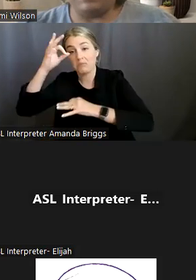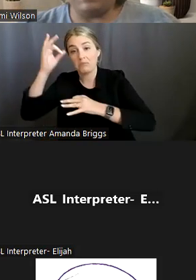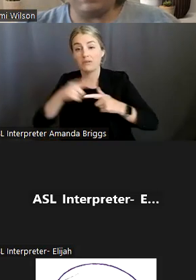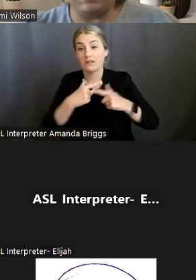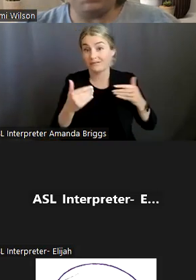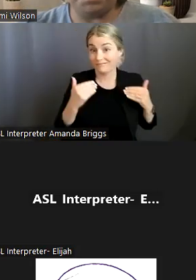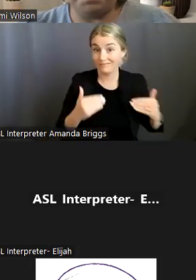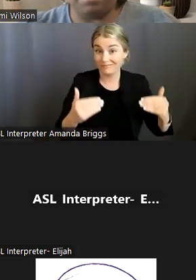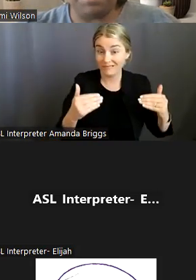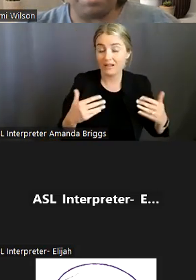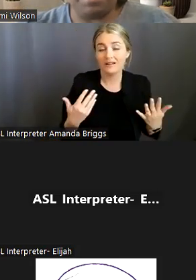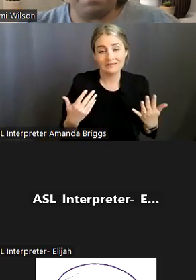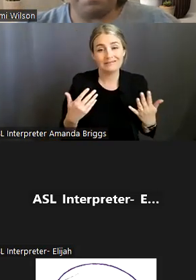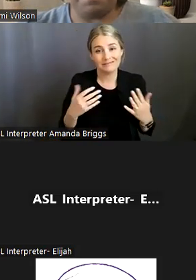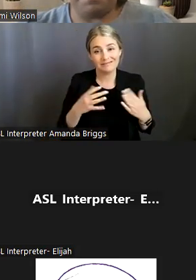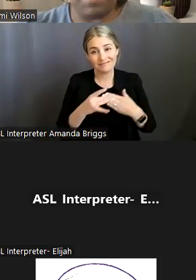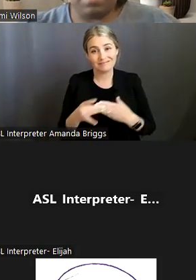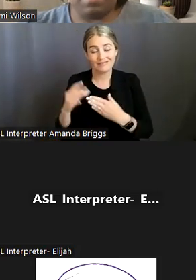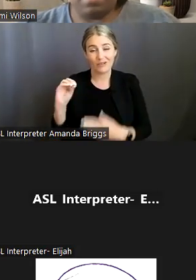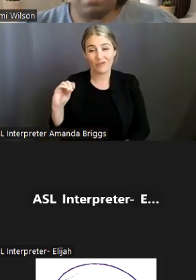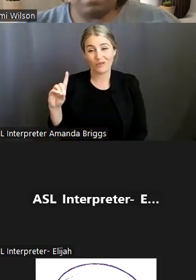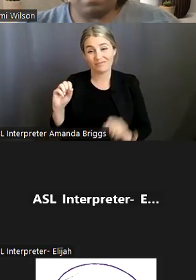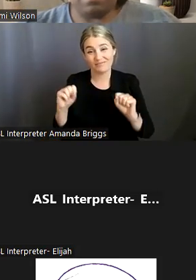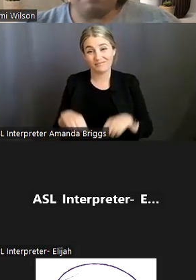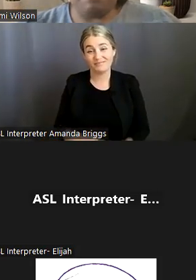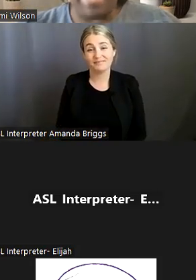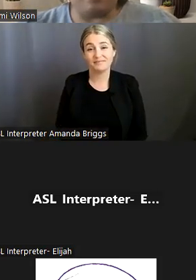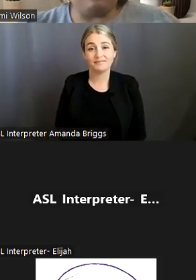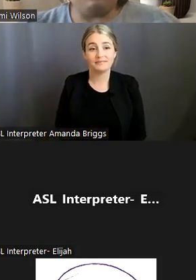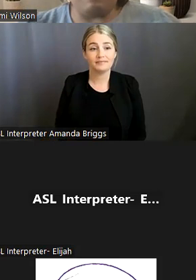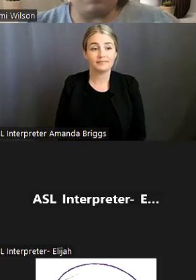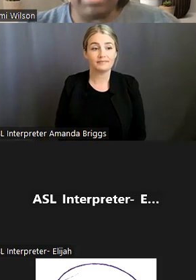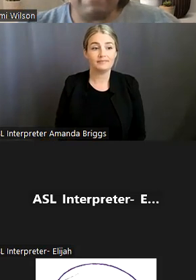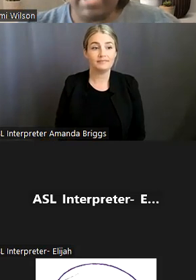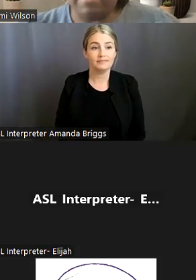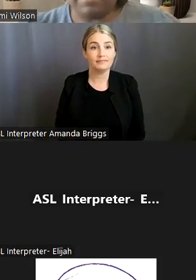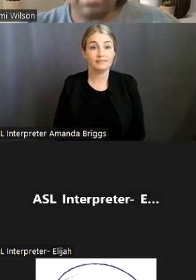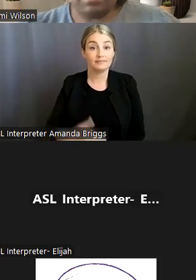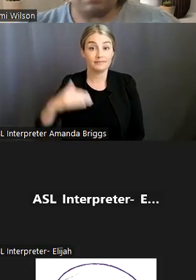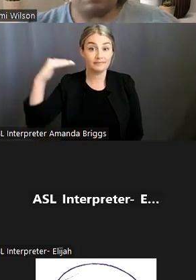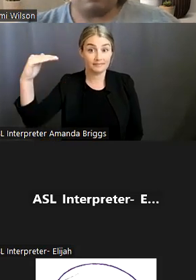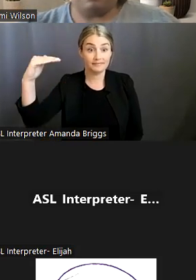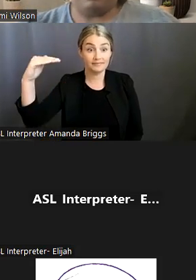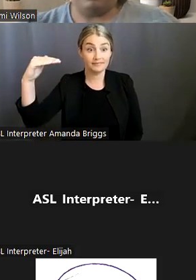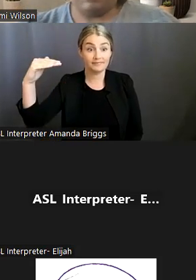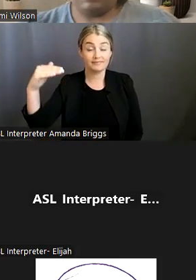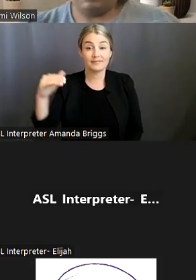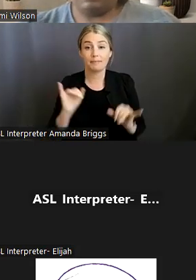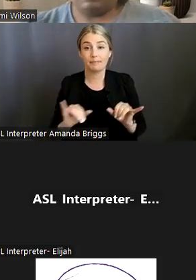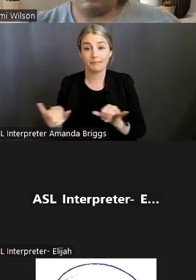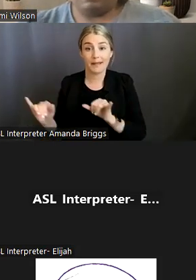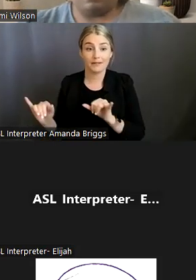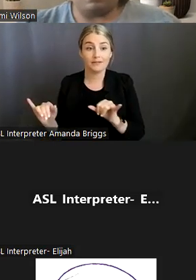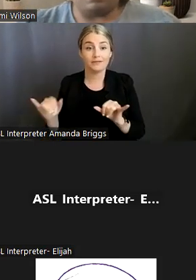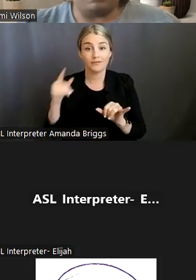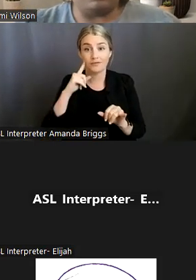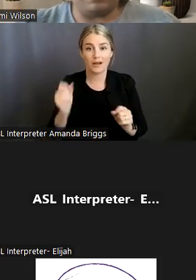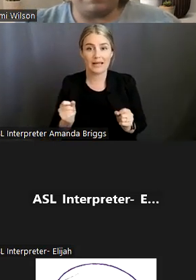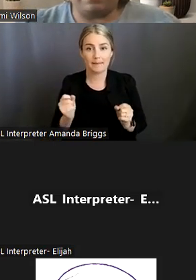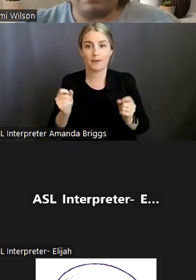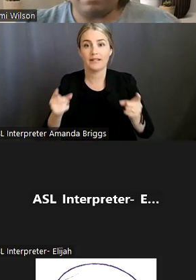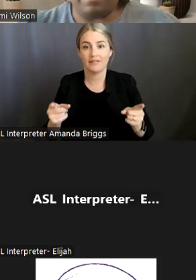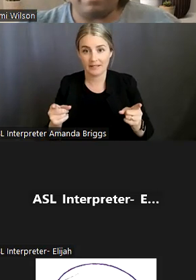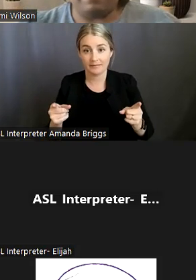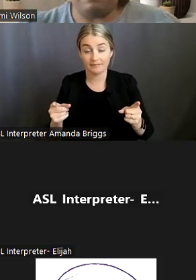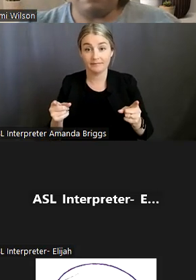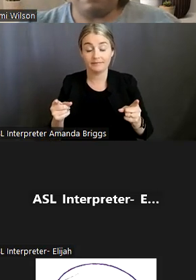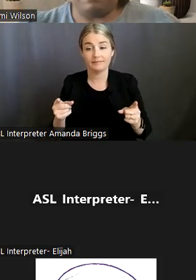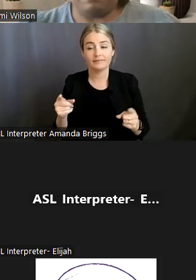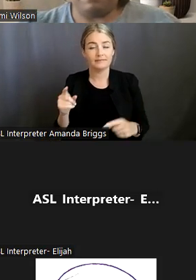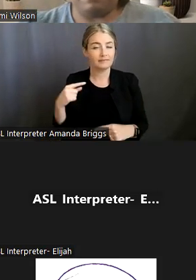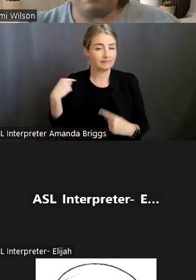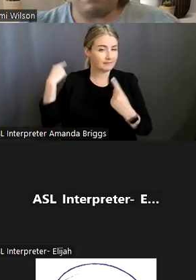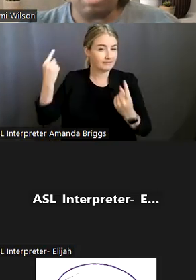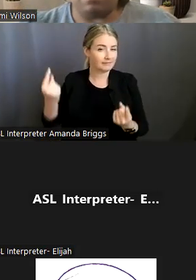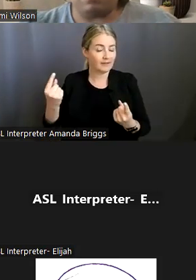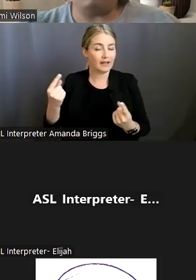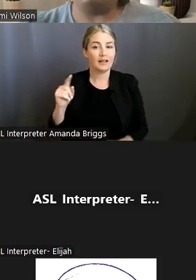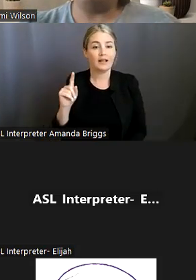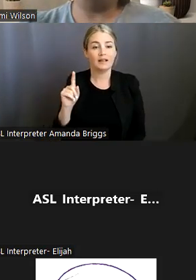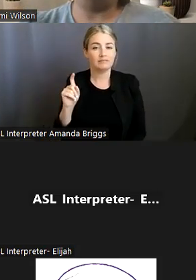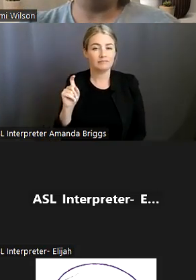lead to overdose. Pattern of impulsivity. Is there, you know, if someone's